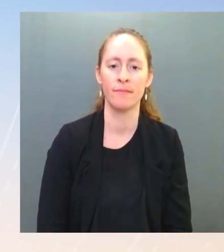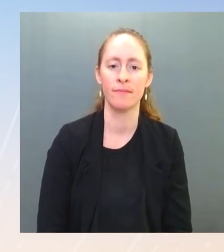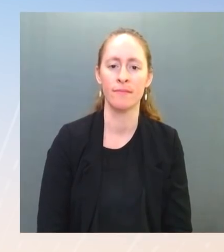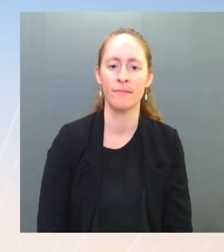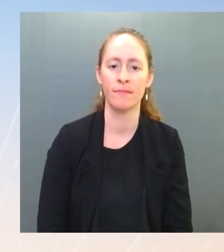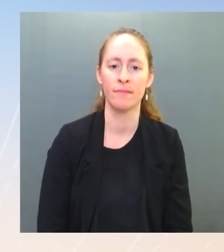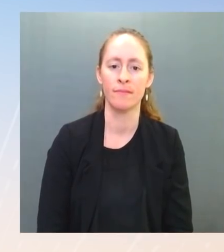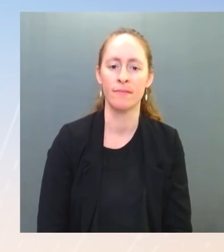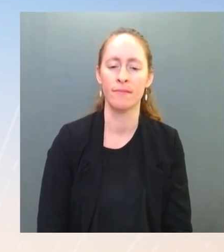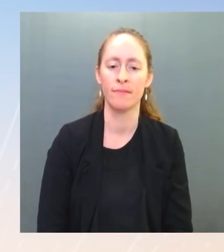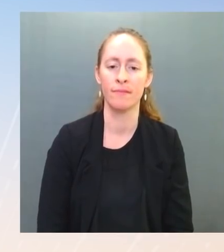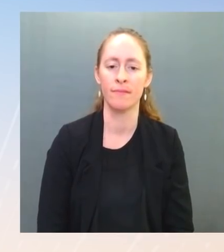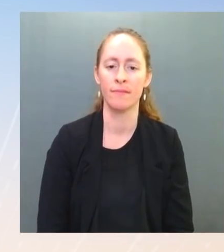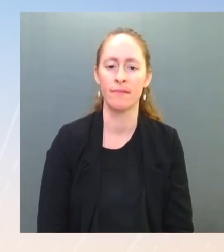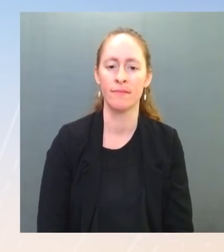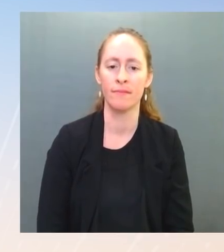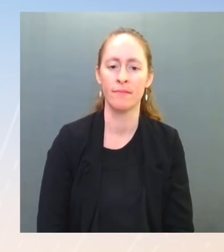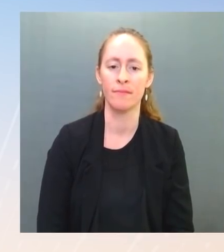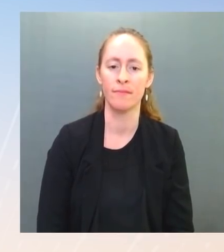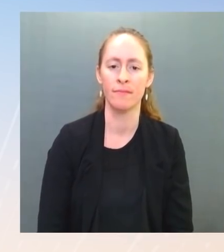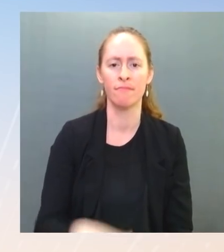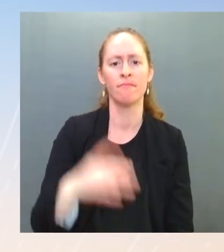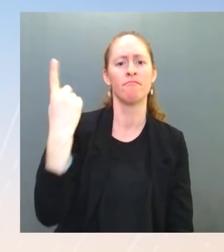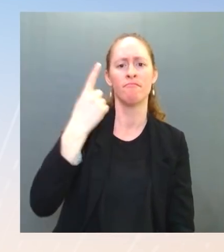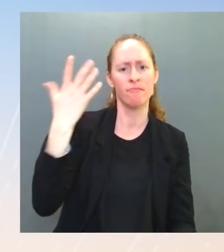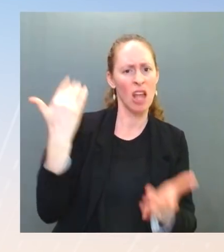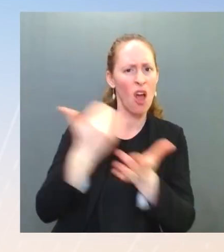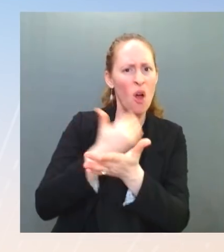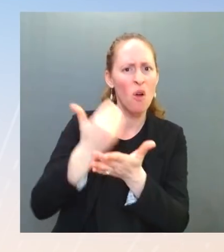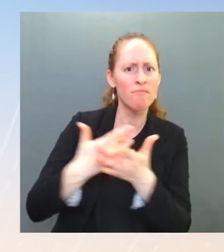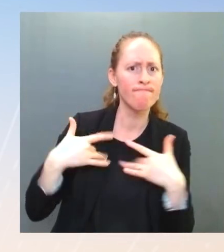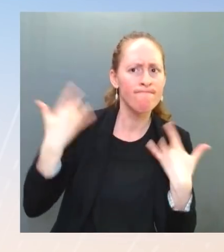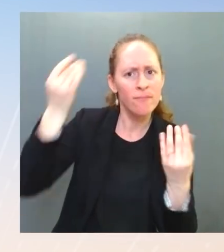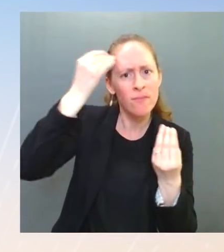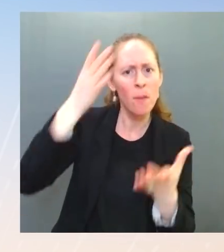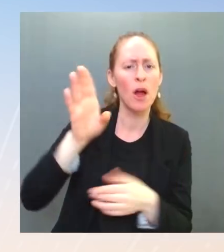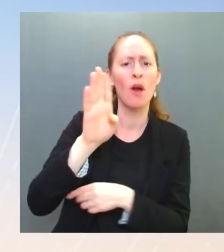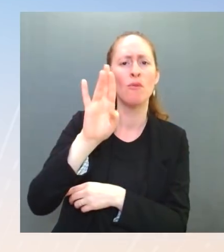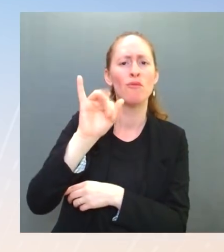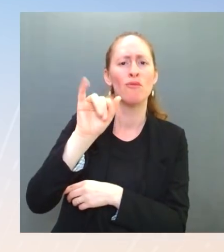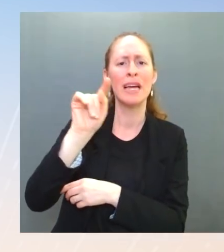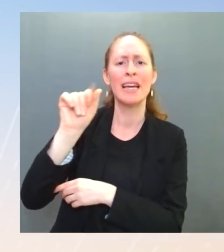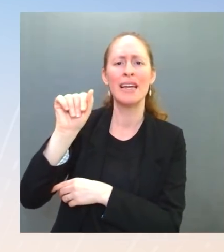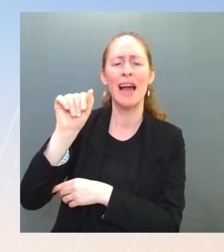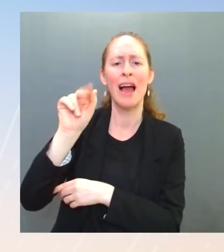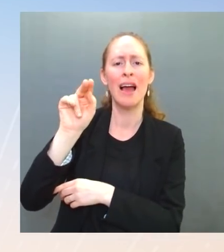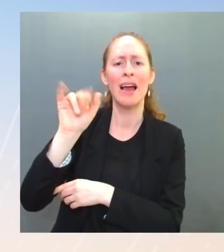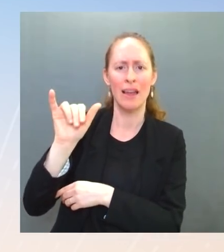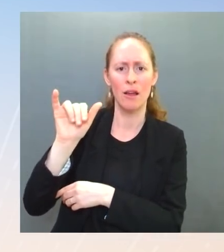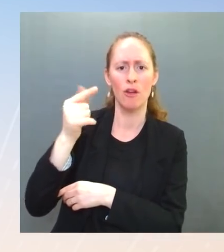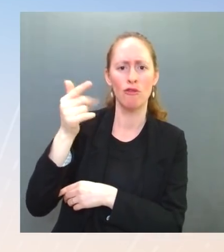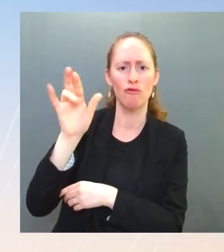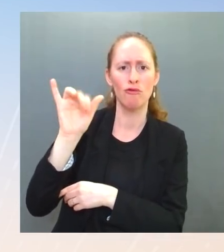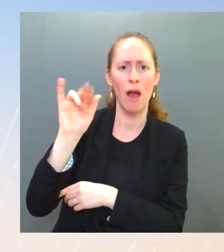been extended at least until May 19th. And also, is it still a strategy not to talk about her case,